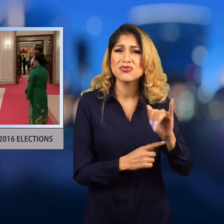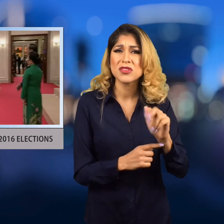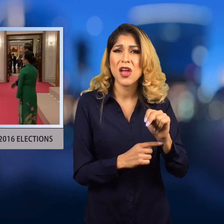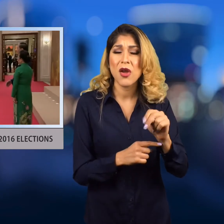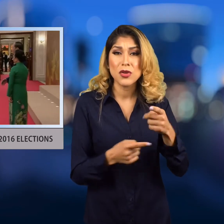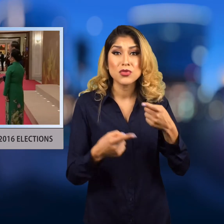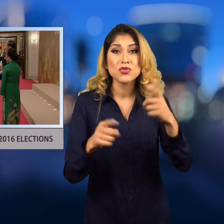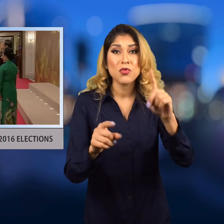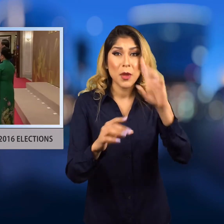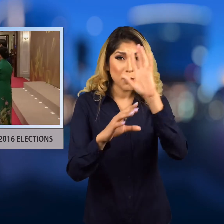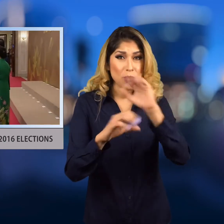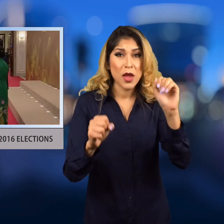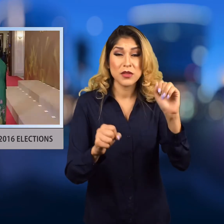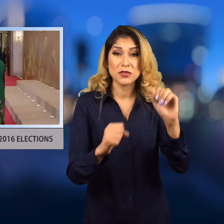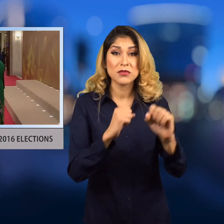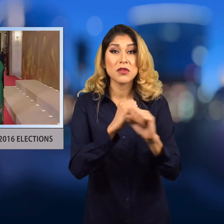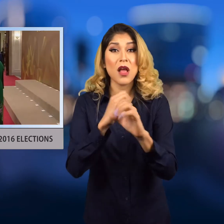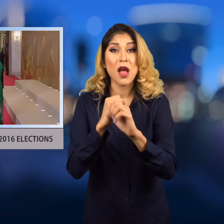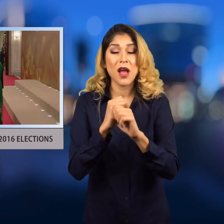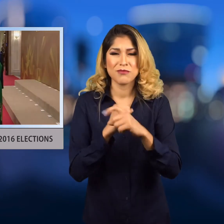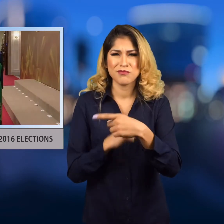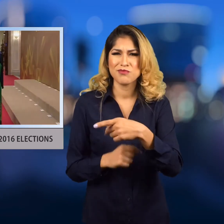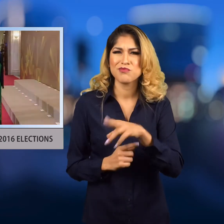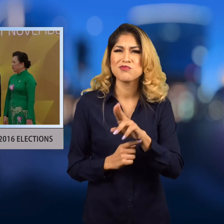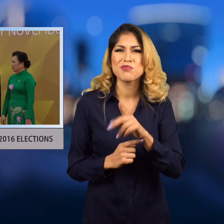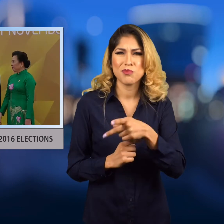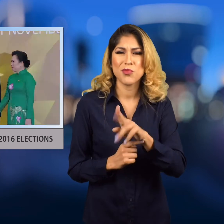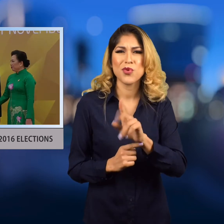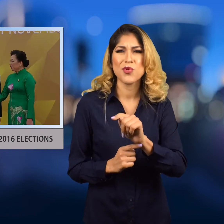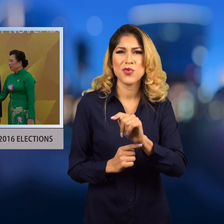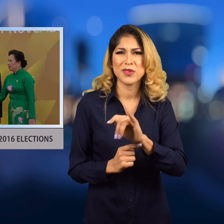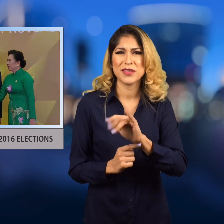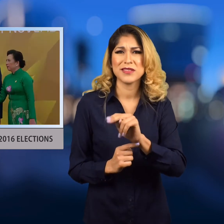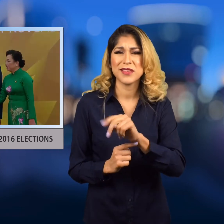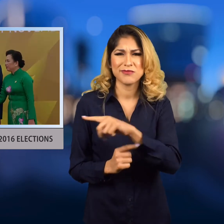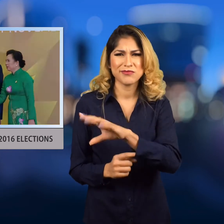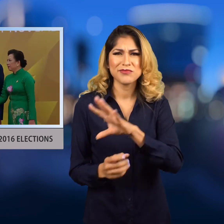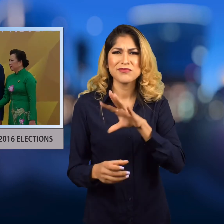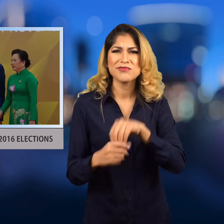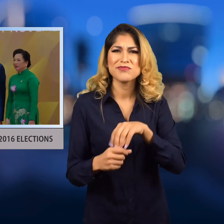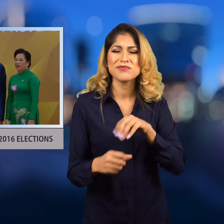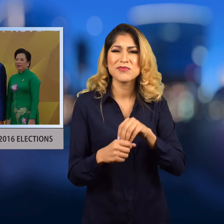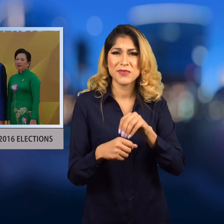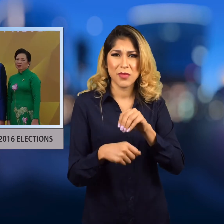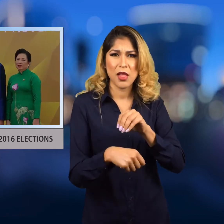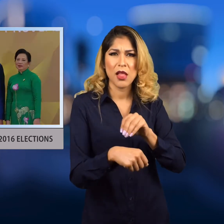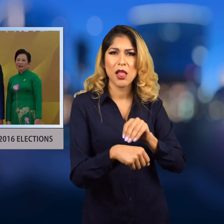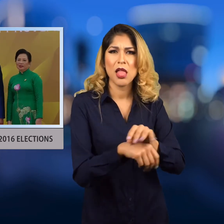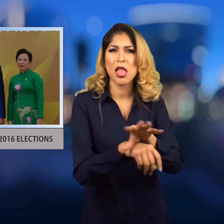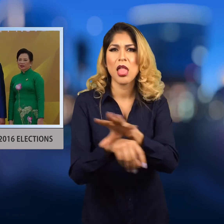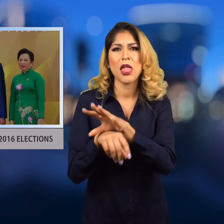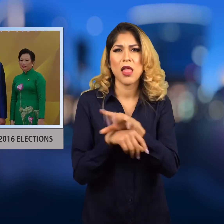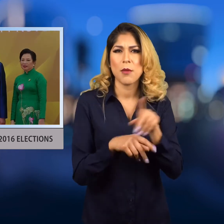Putin himself ordered an influence campaign into the election.